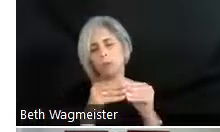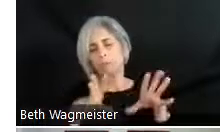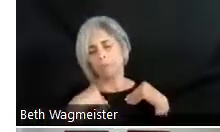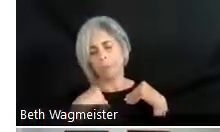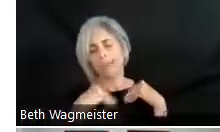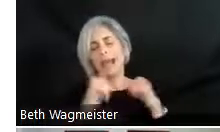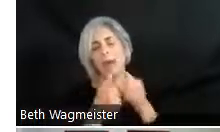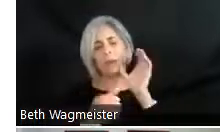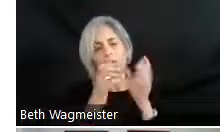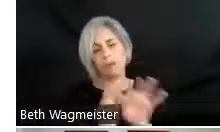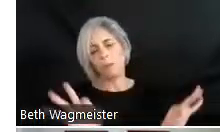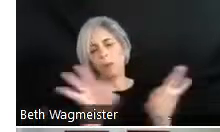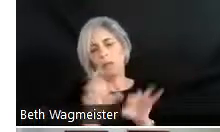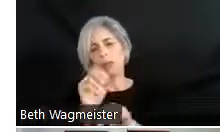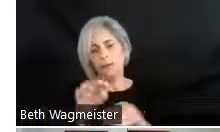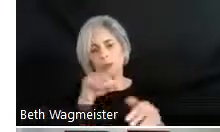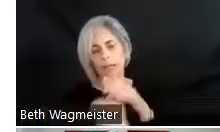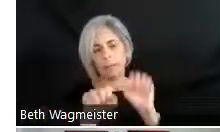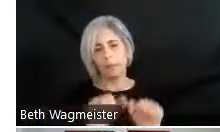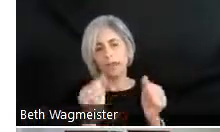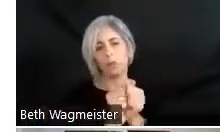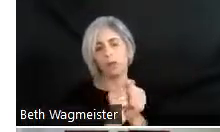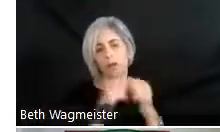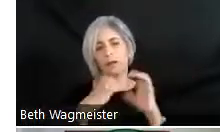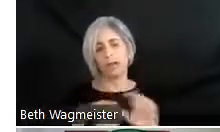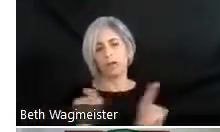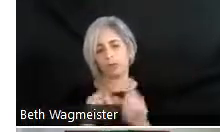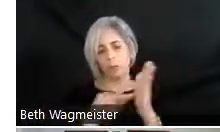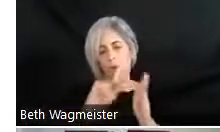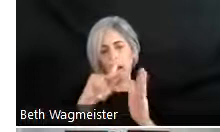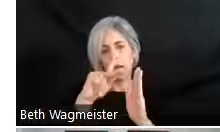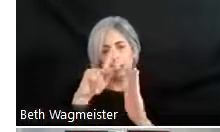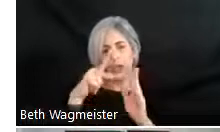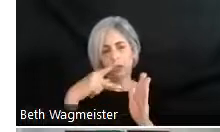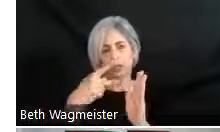importance of accessibility with our clients and projects. There may be deadlines that we're not even